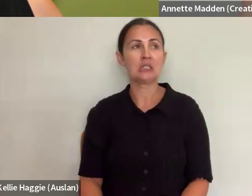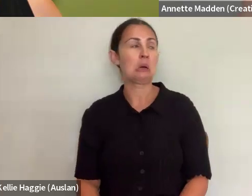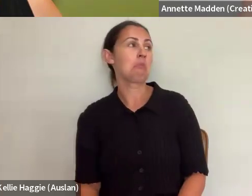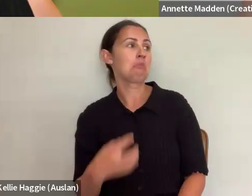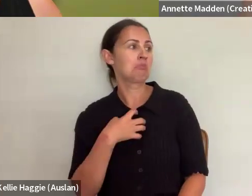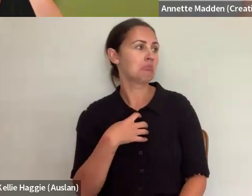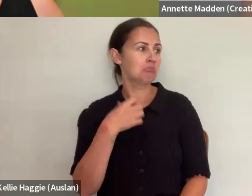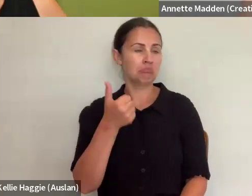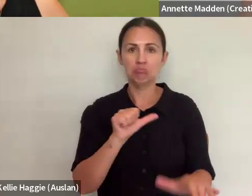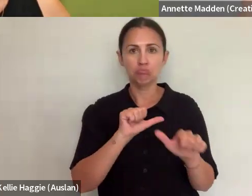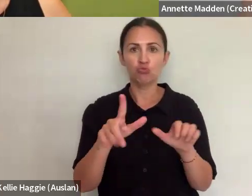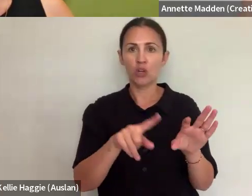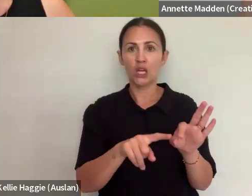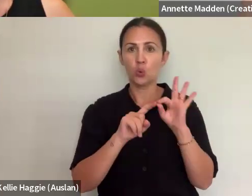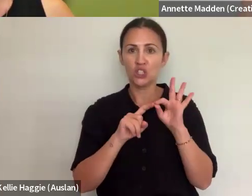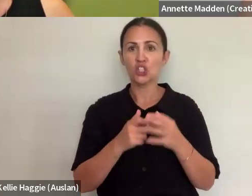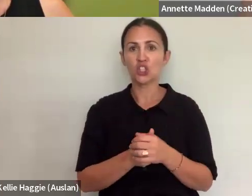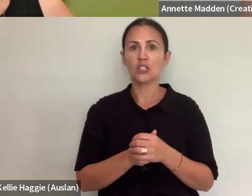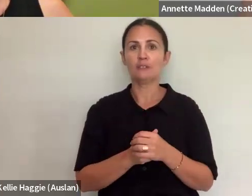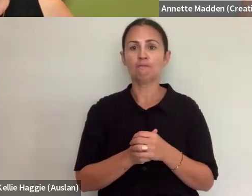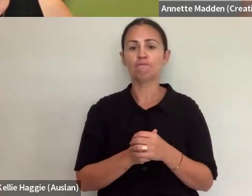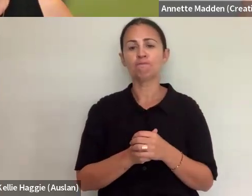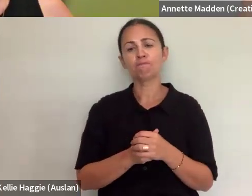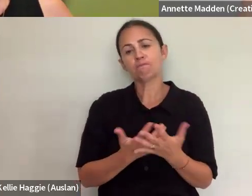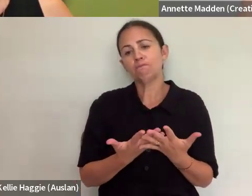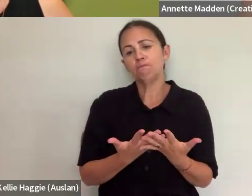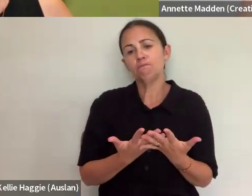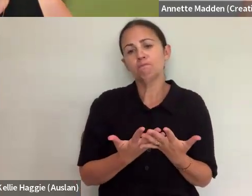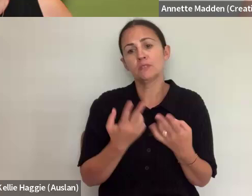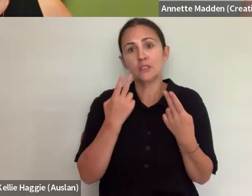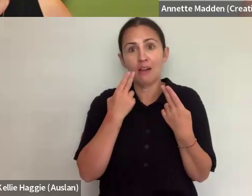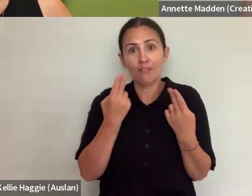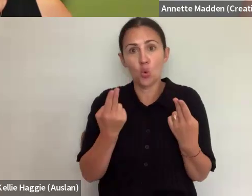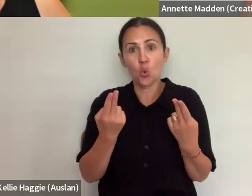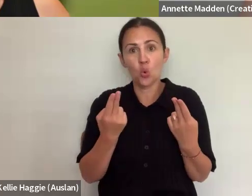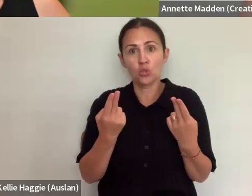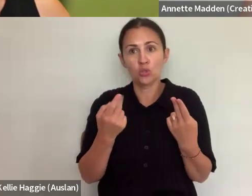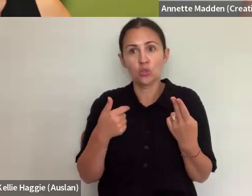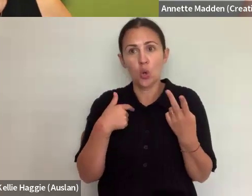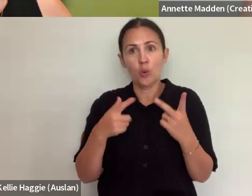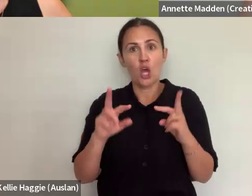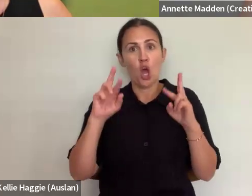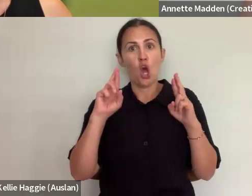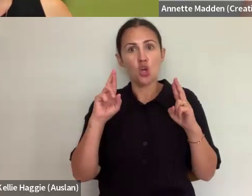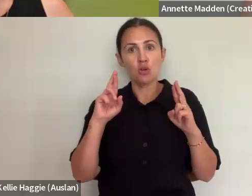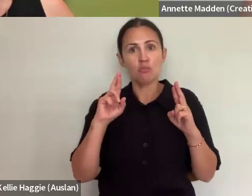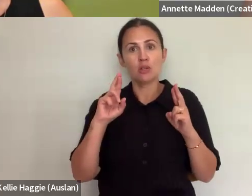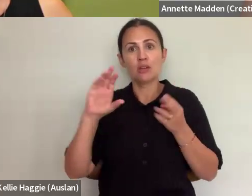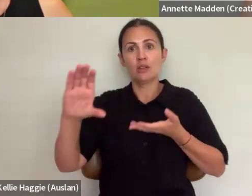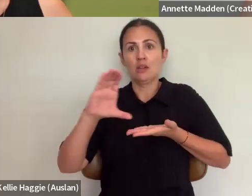organisations that demonstrate our long-term plan strategy for how they will leverage this opportunity integrates, multi-year funding, increased income